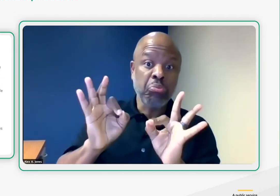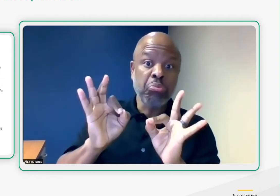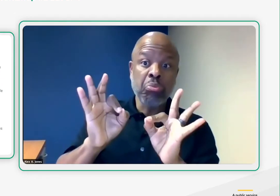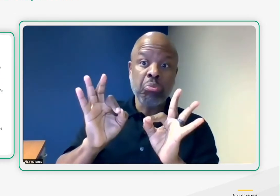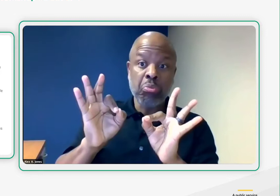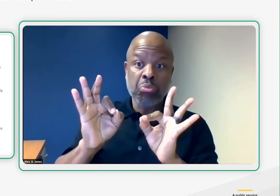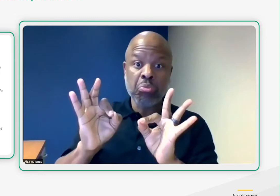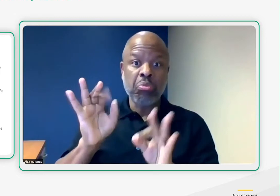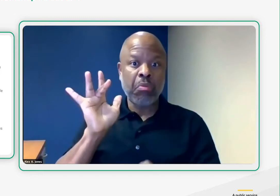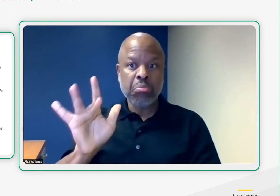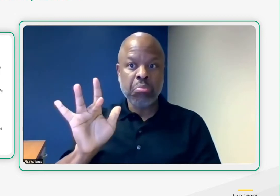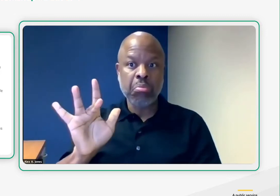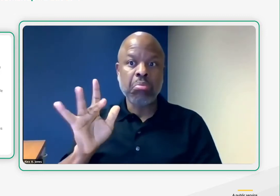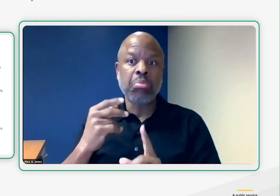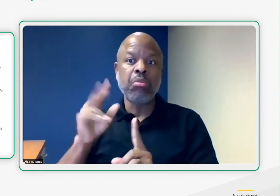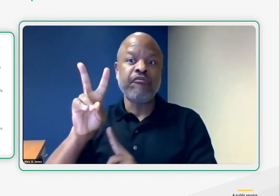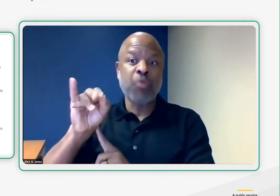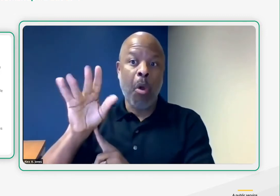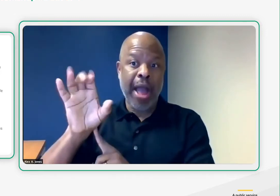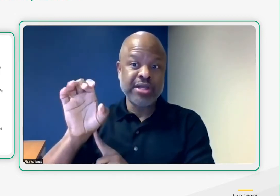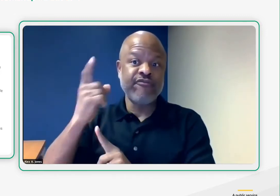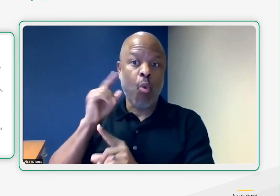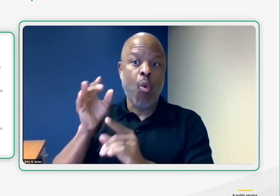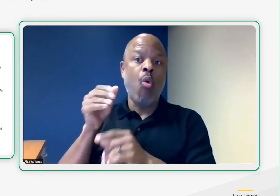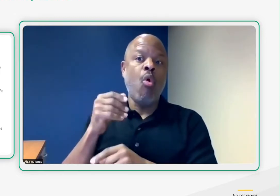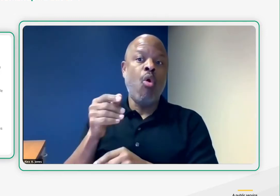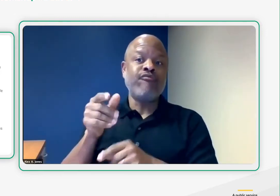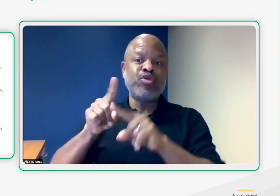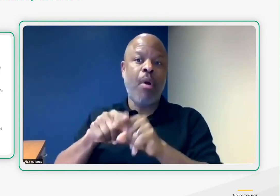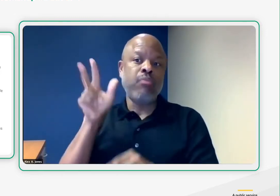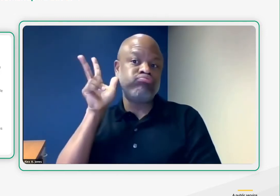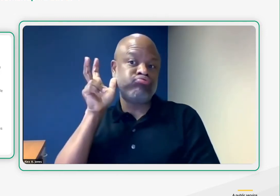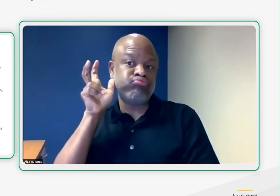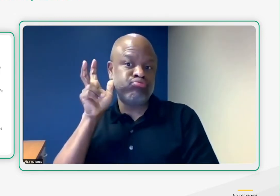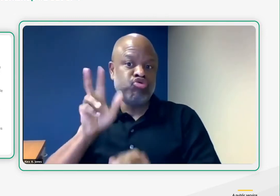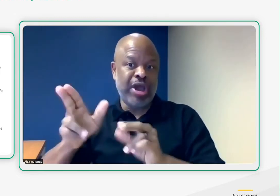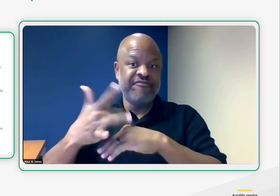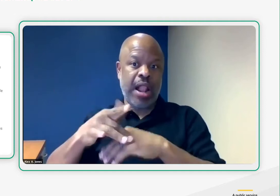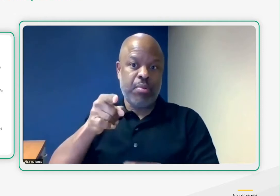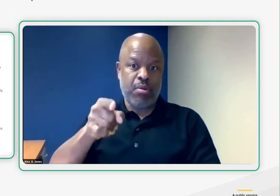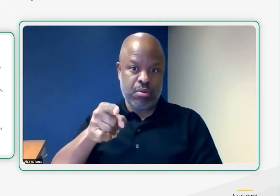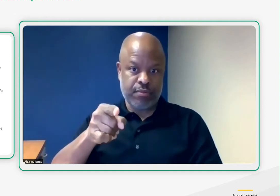So, go ahead and click the audio button in order to listen to the interpreters.